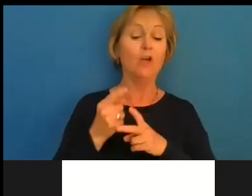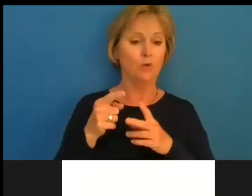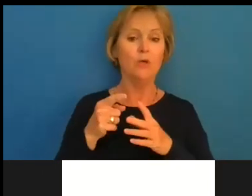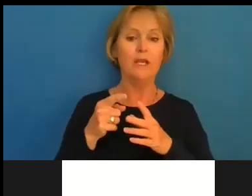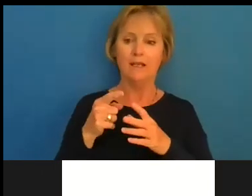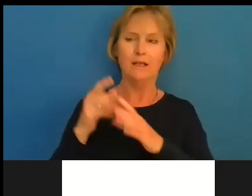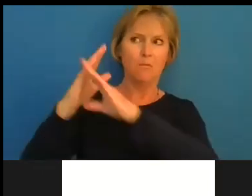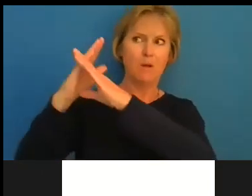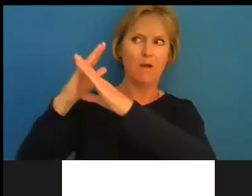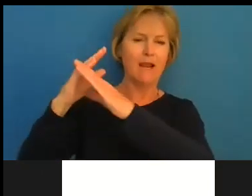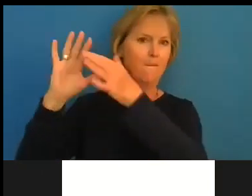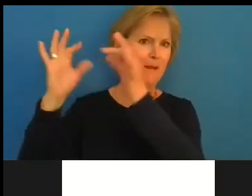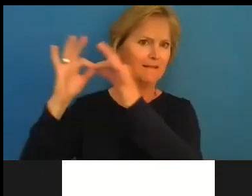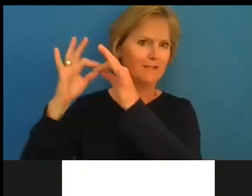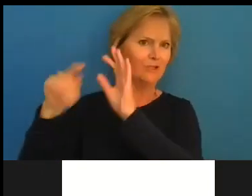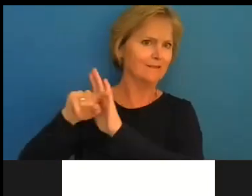But yes, I feel you.